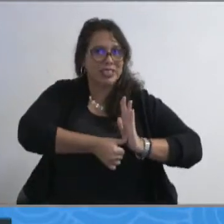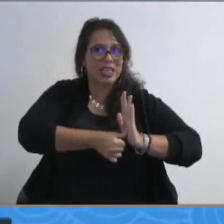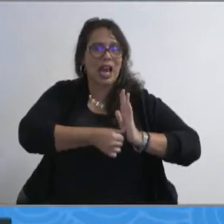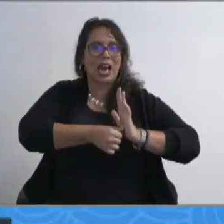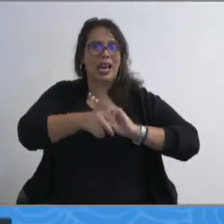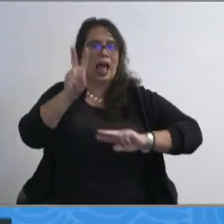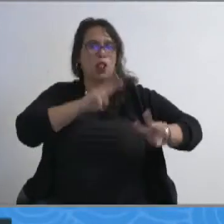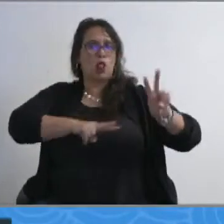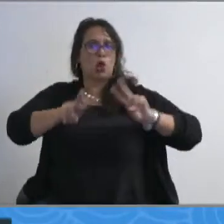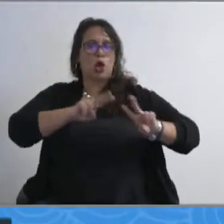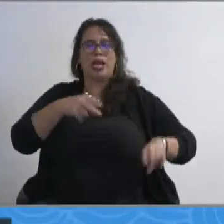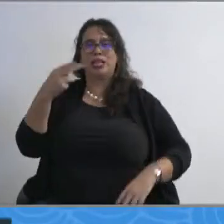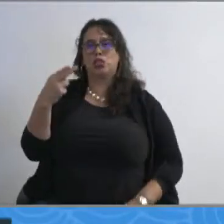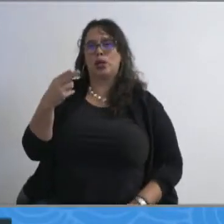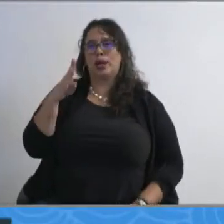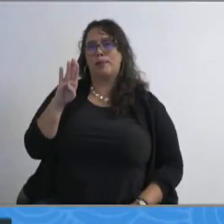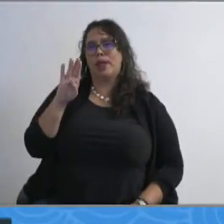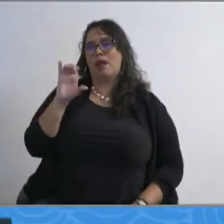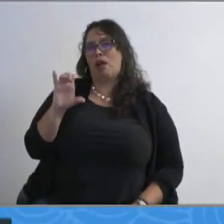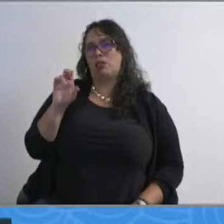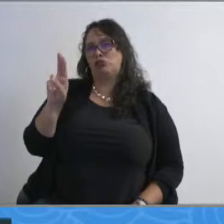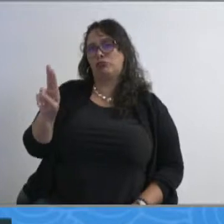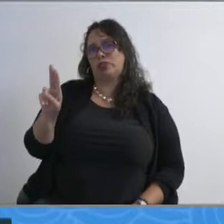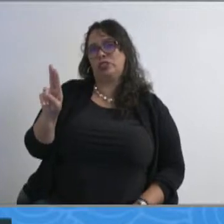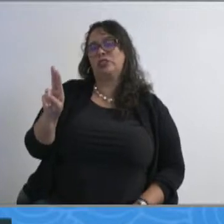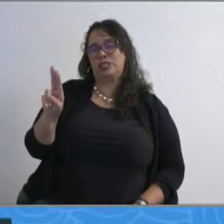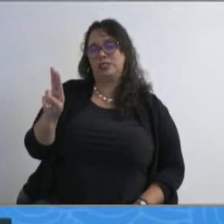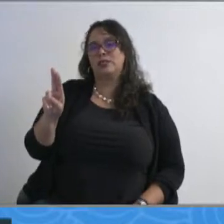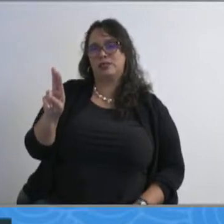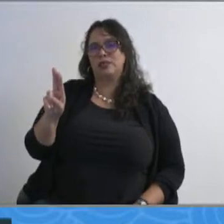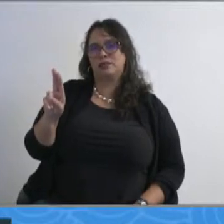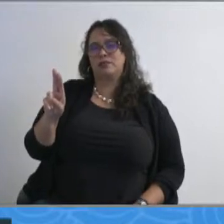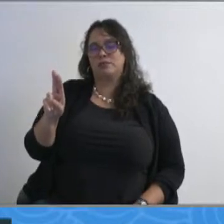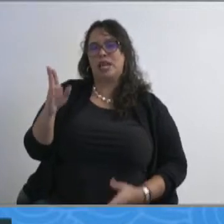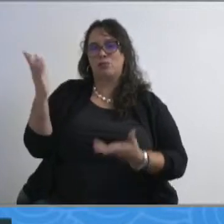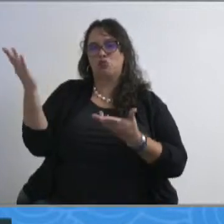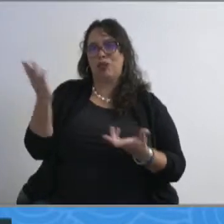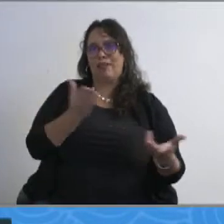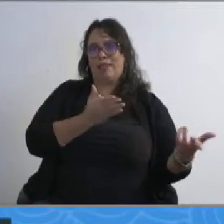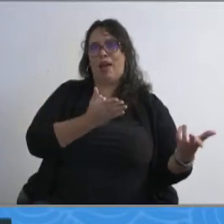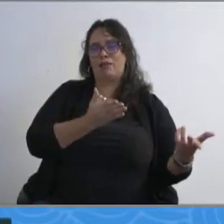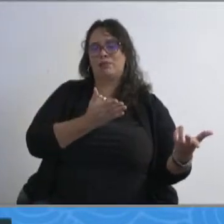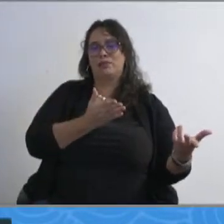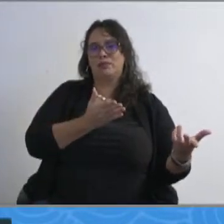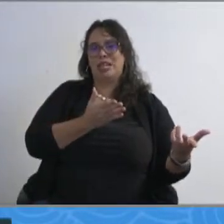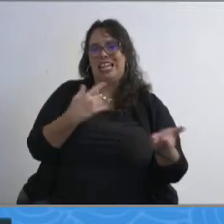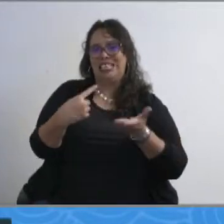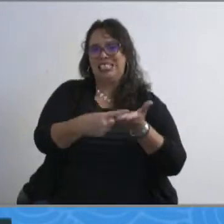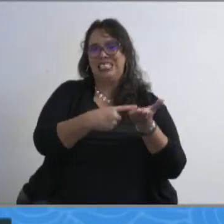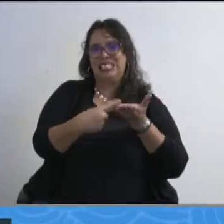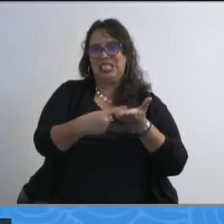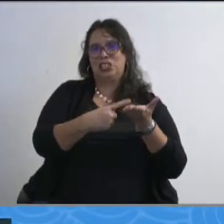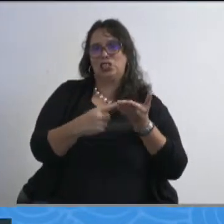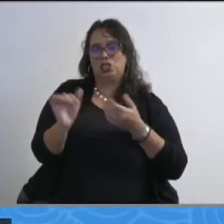at historically black colleges and universities, and bringing that to the forefront and having those discussions as well.